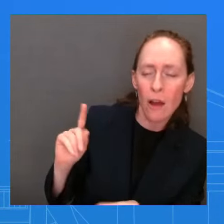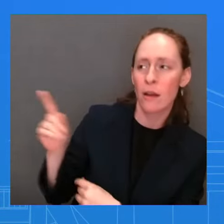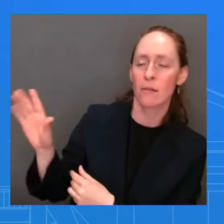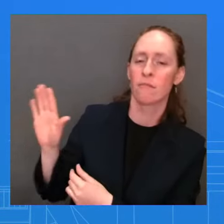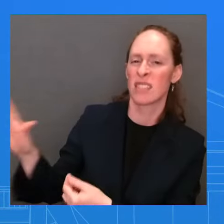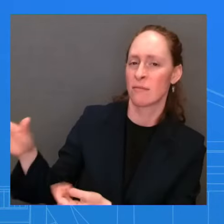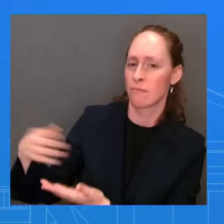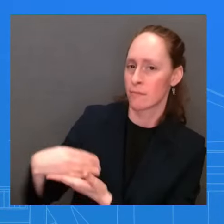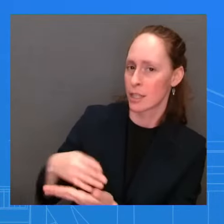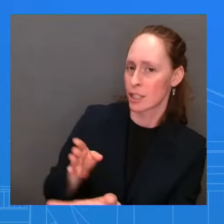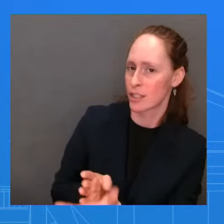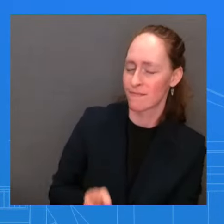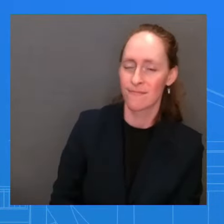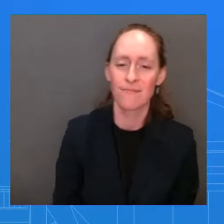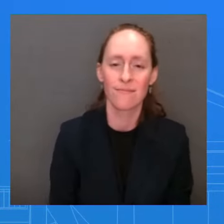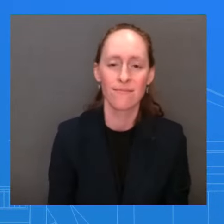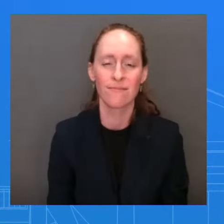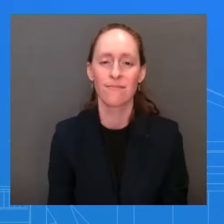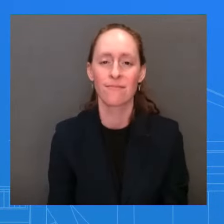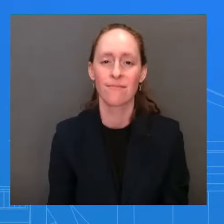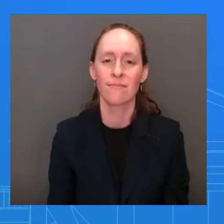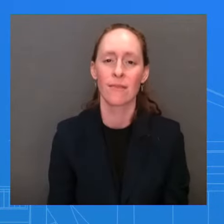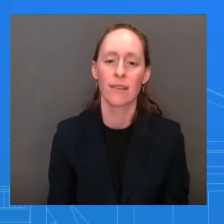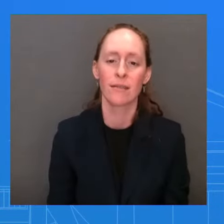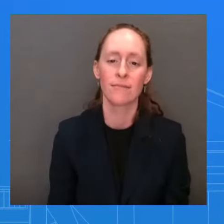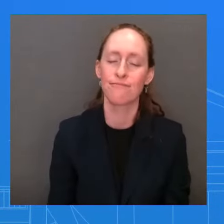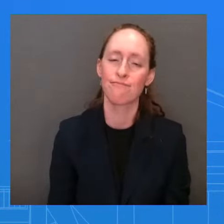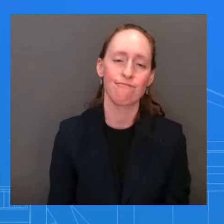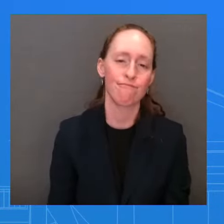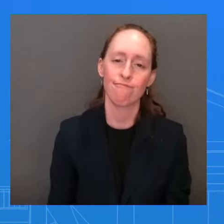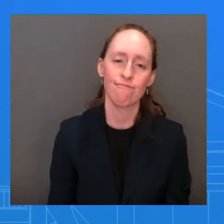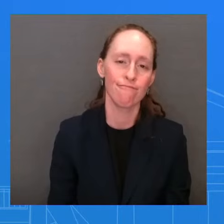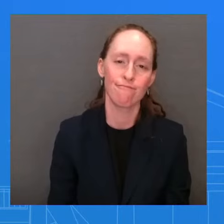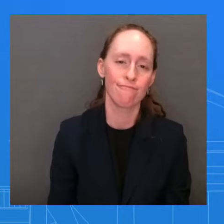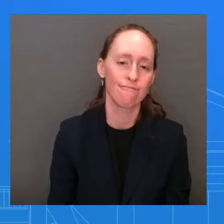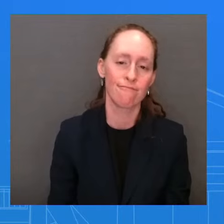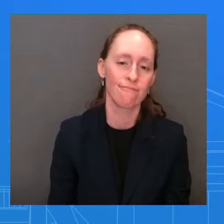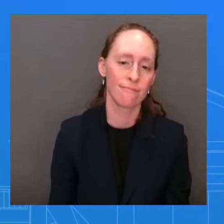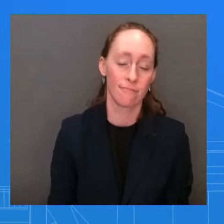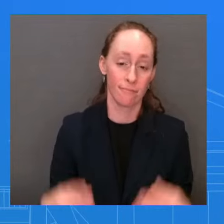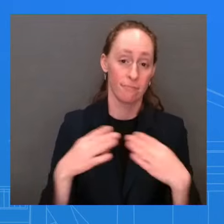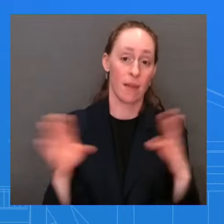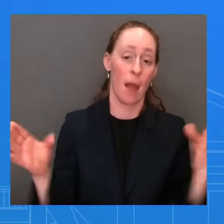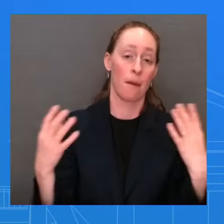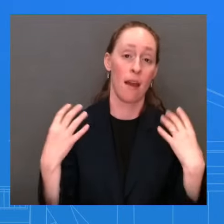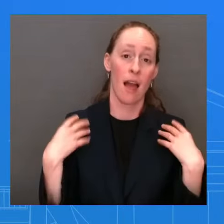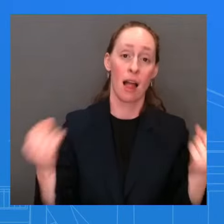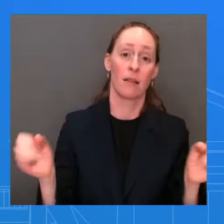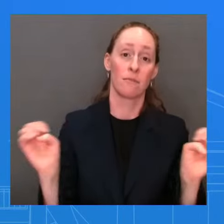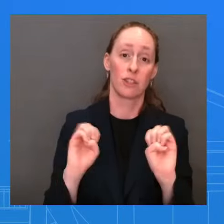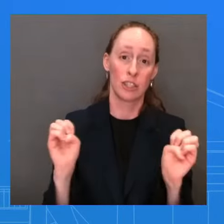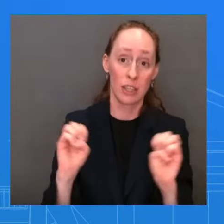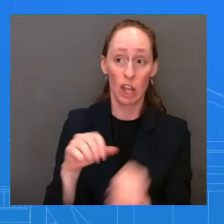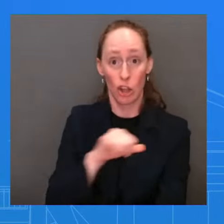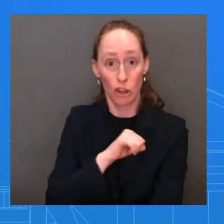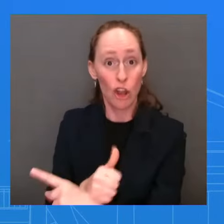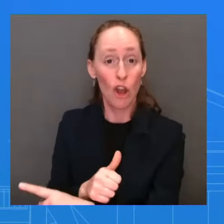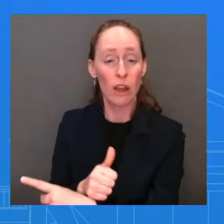And again, a public health emergency does not give them the -- that authority, and new le- new legislation would -- would be the way to go here.